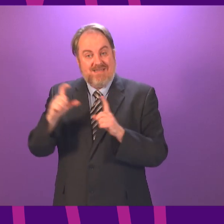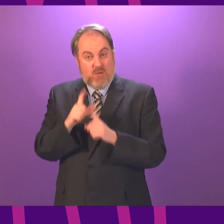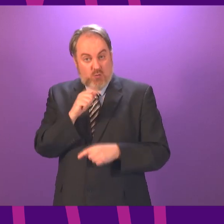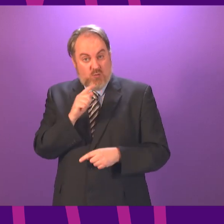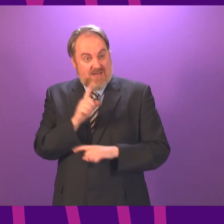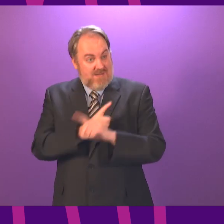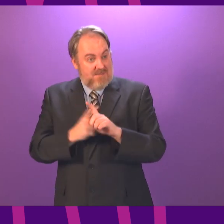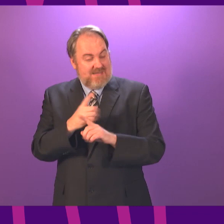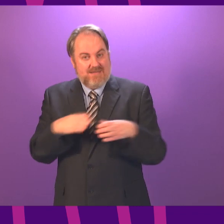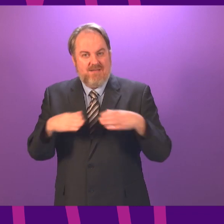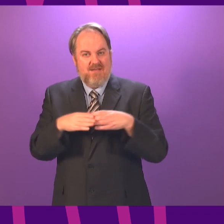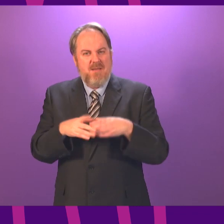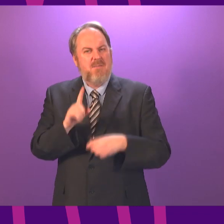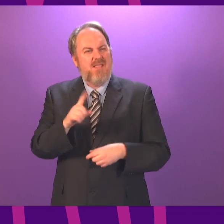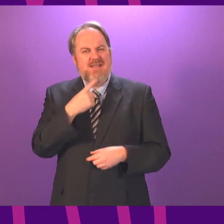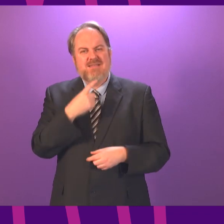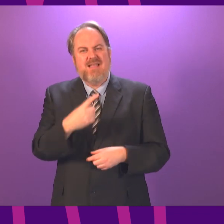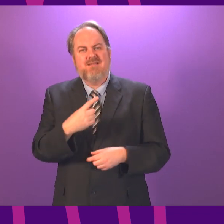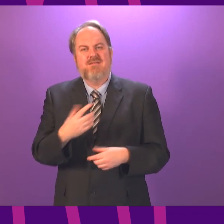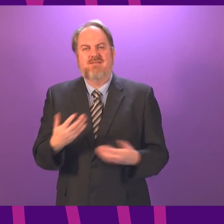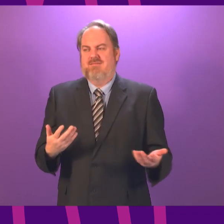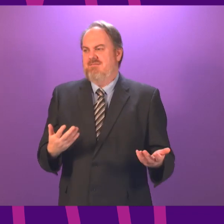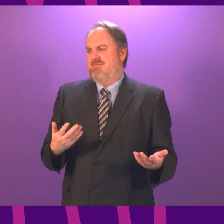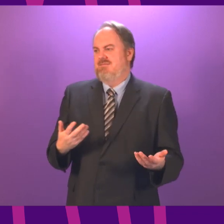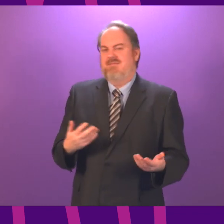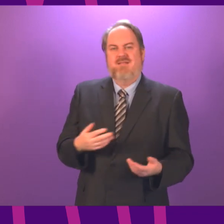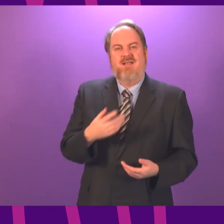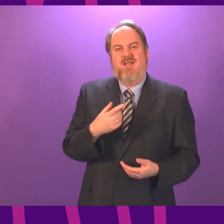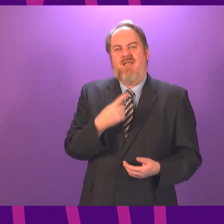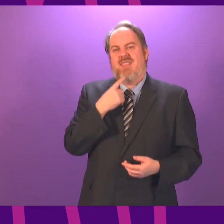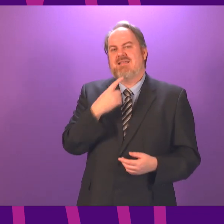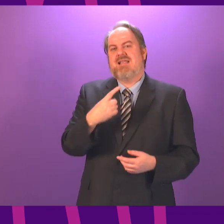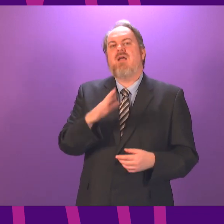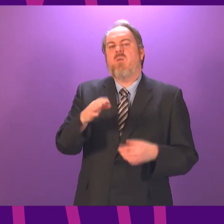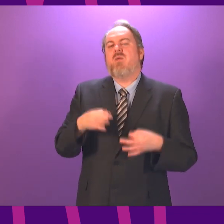happened to insist on the one immediately following the election? The Scottish Government